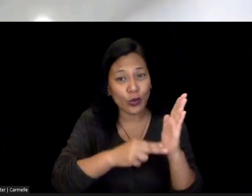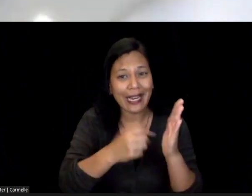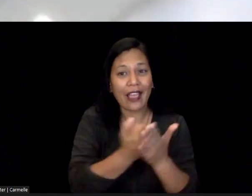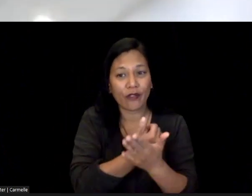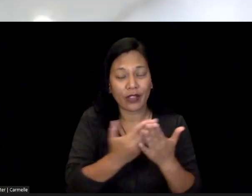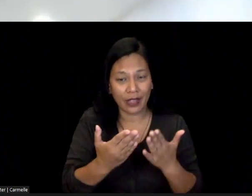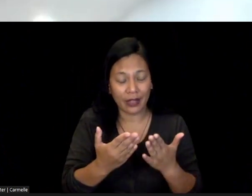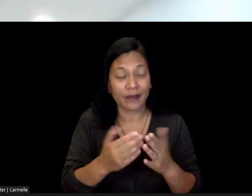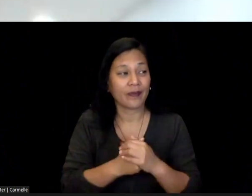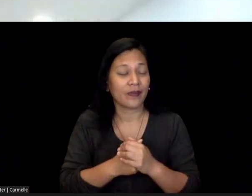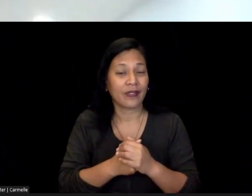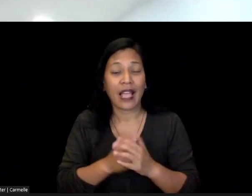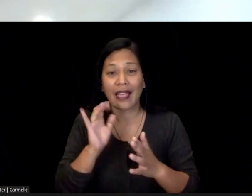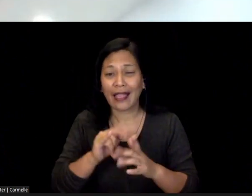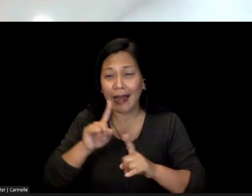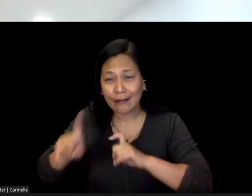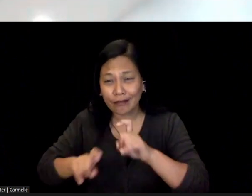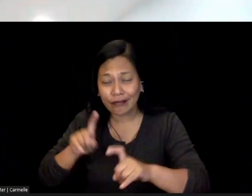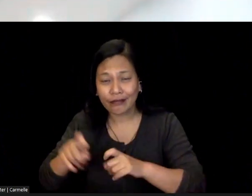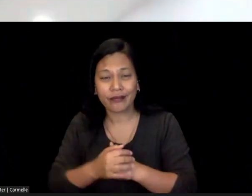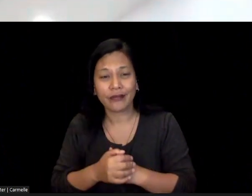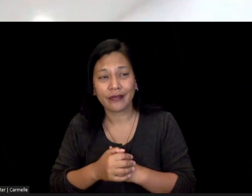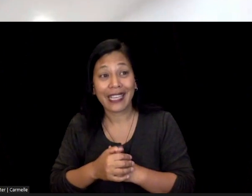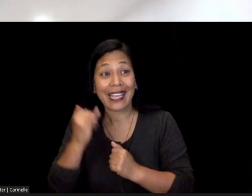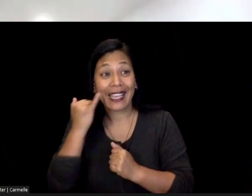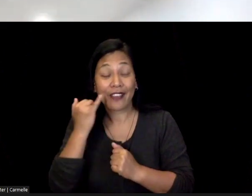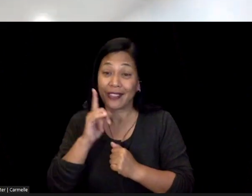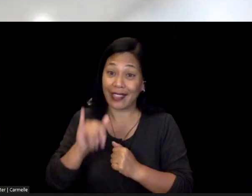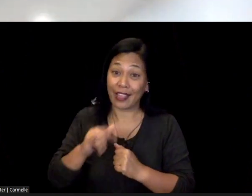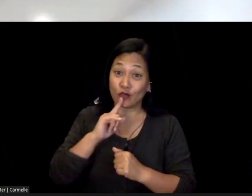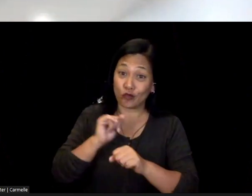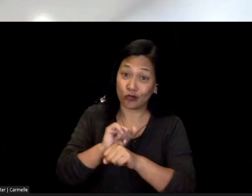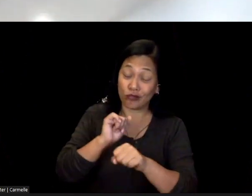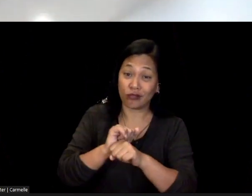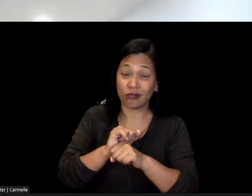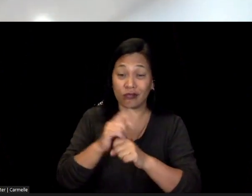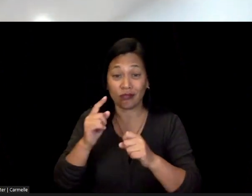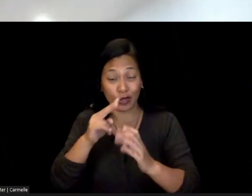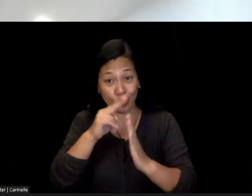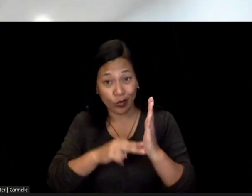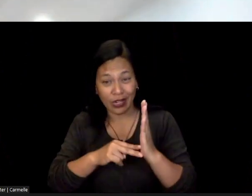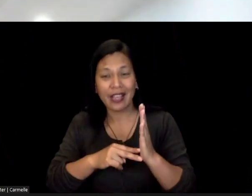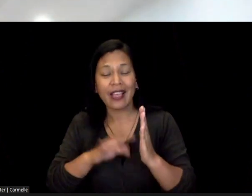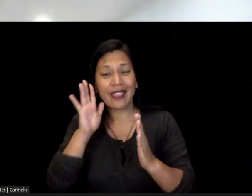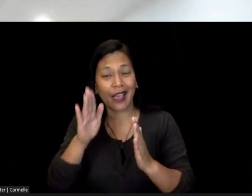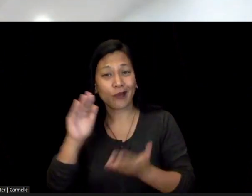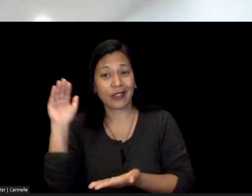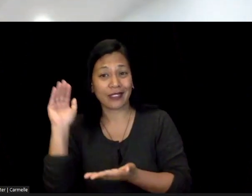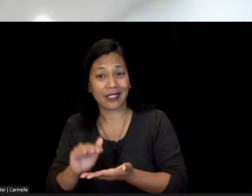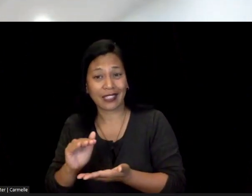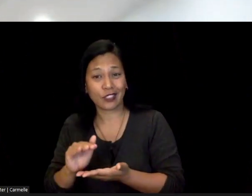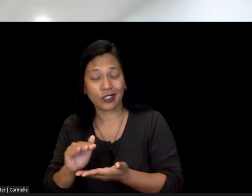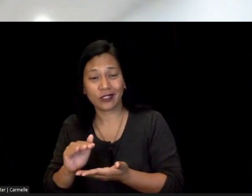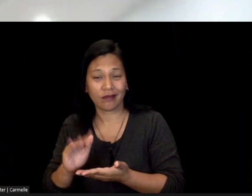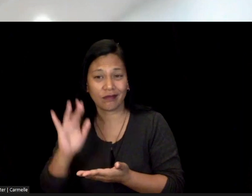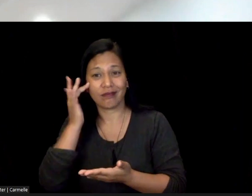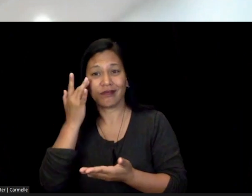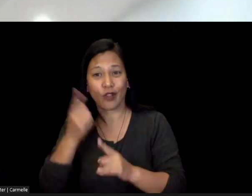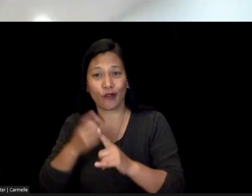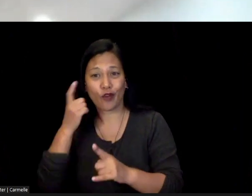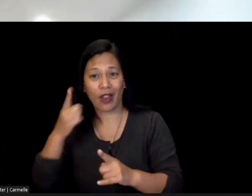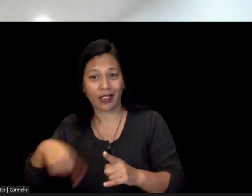say that would solve not everything, but that would solve 90% of the grief, that we get from kind of newer, more emerging producers.